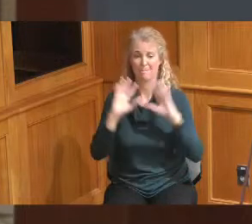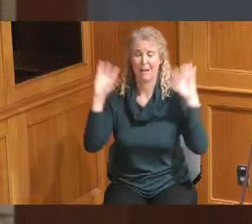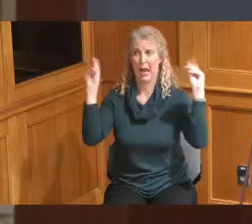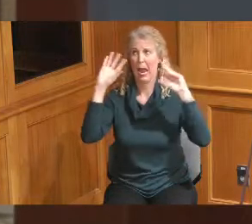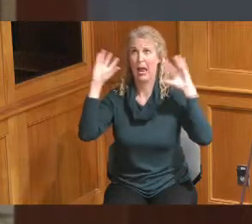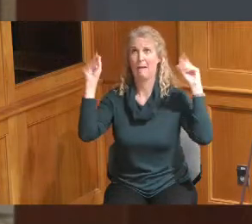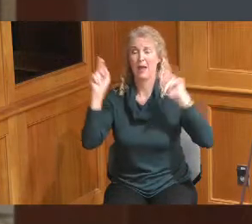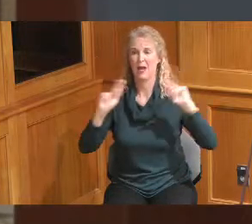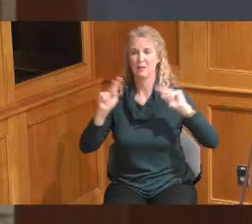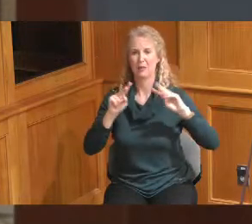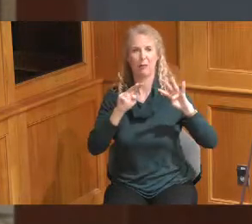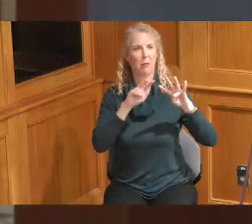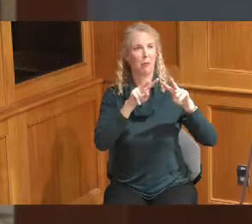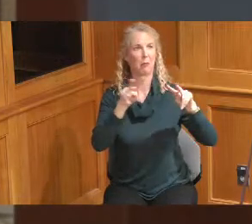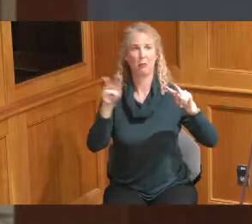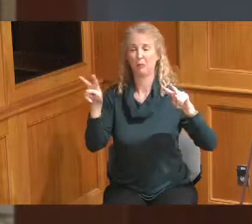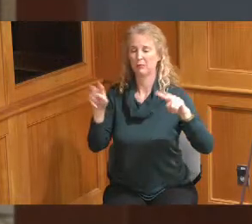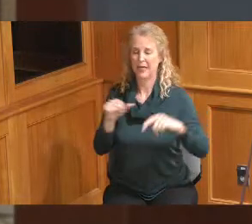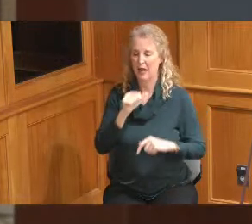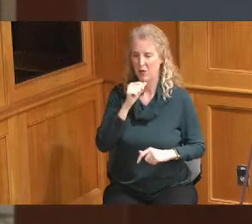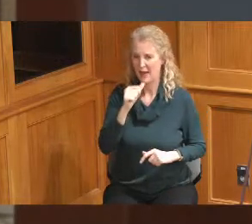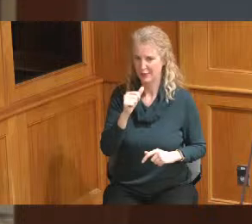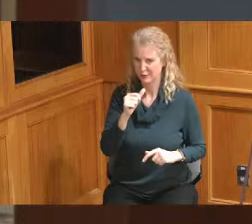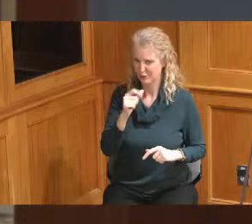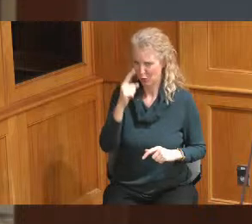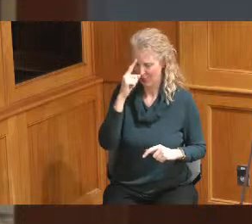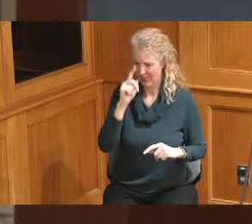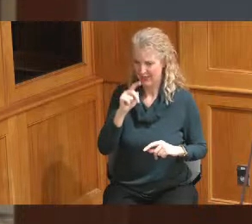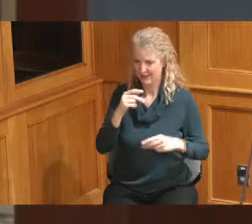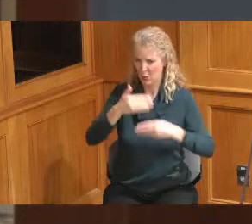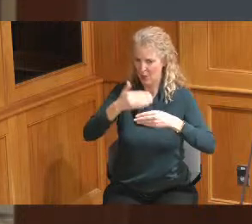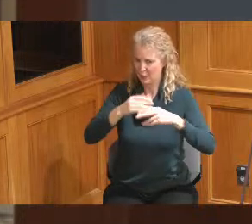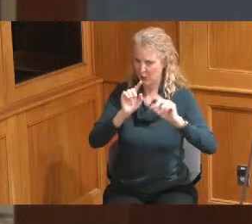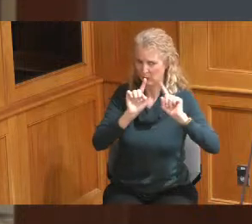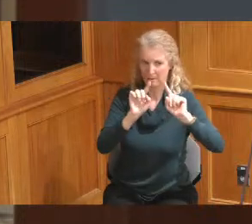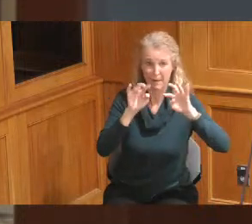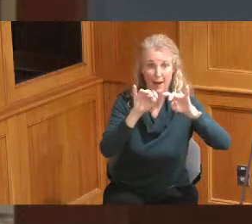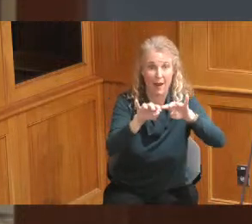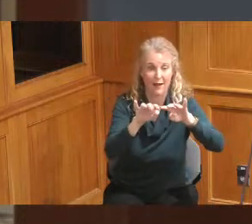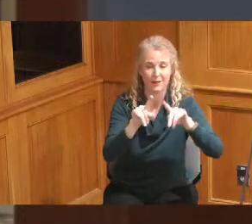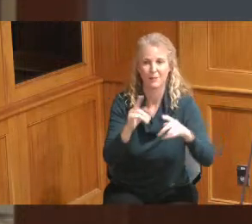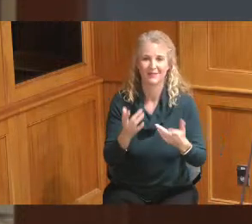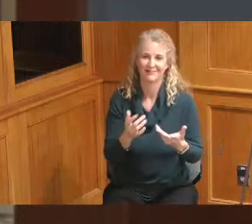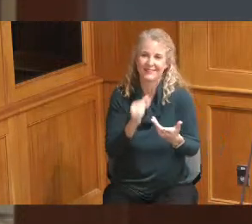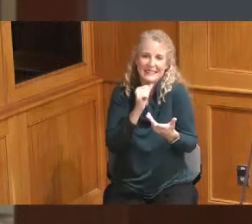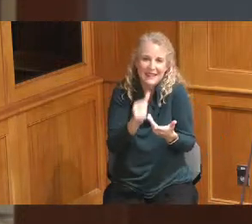looked out which is not what I instruct them to do or tell the public but and so it's just not a very